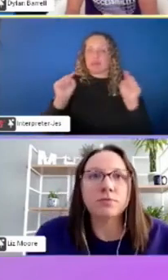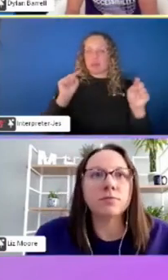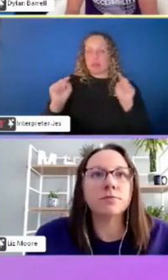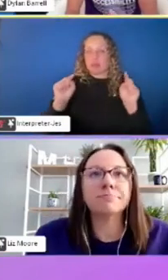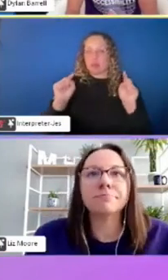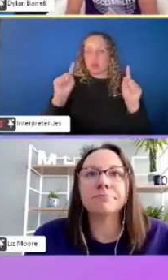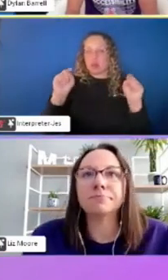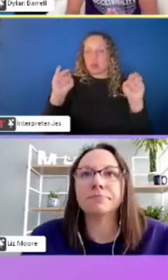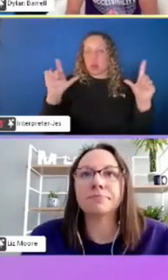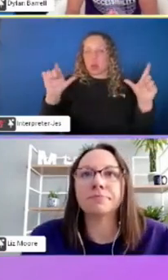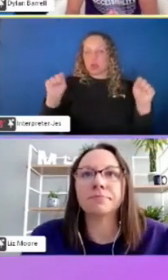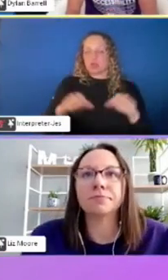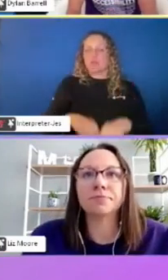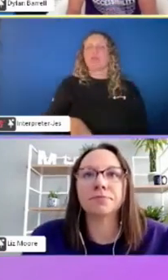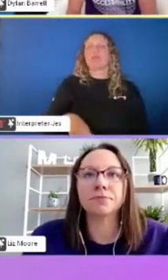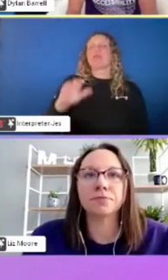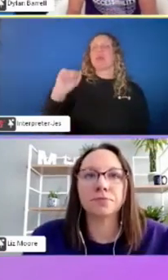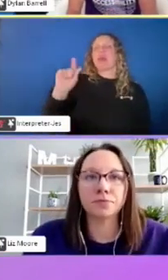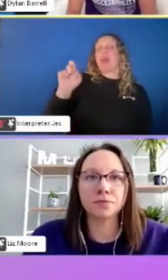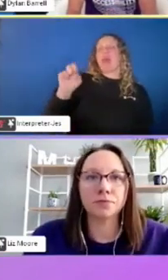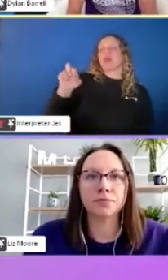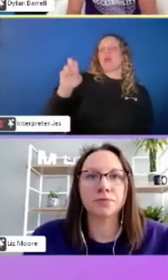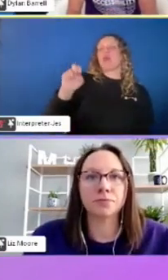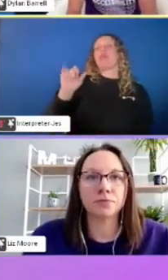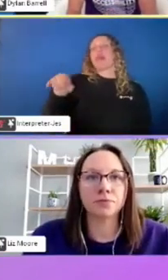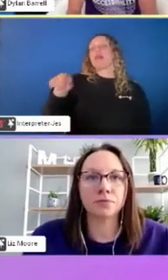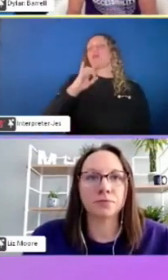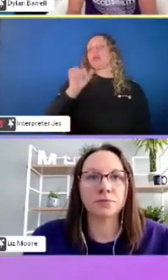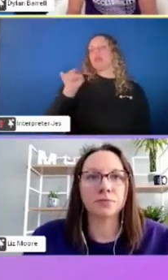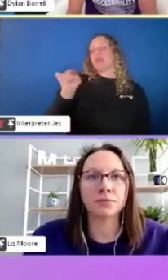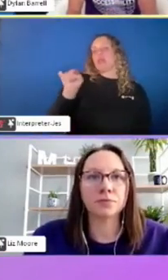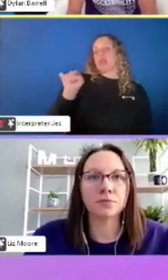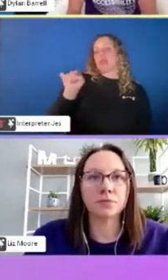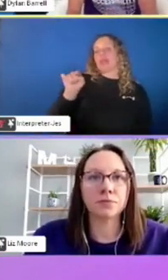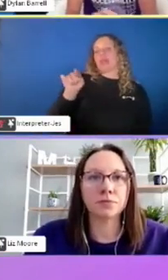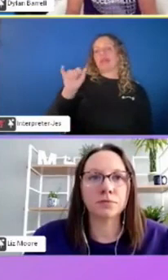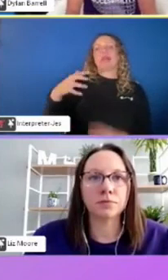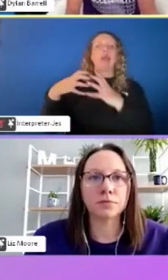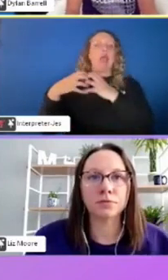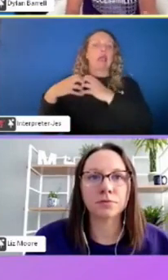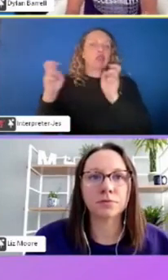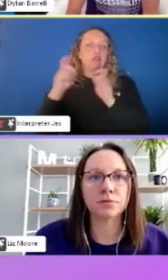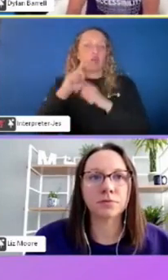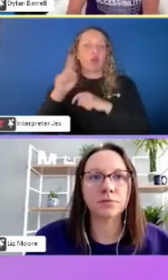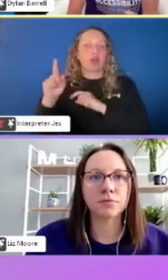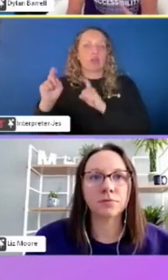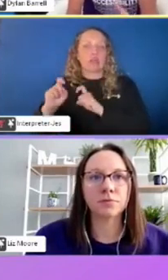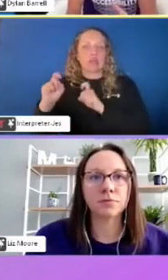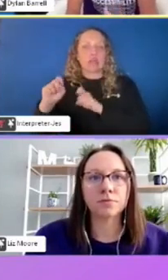Well, so axe-core is really the engine for testing HTML pages, right?